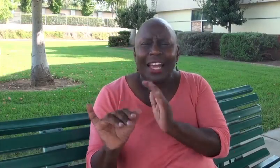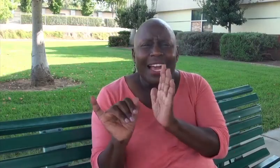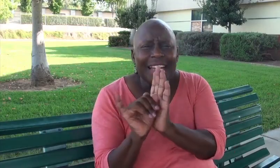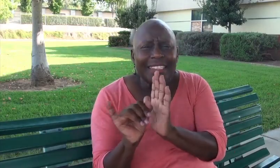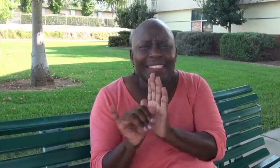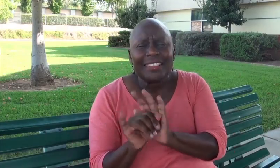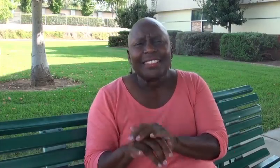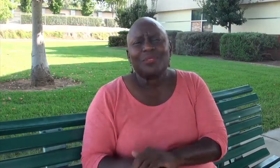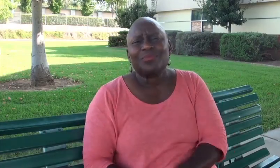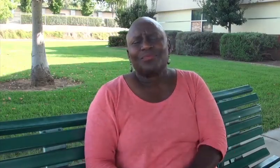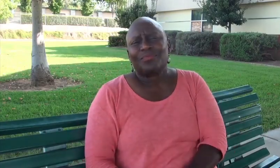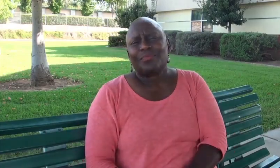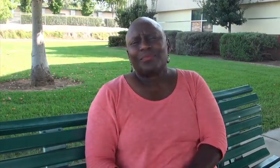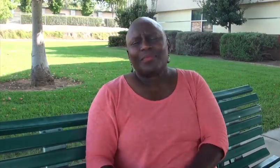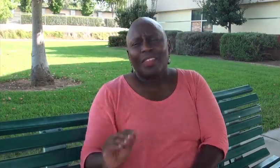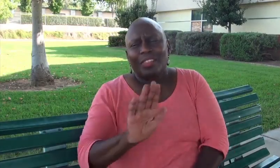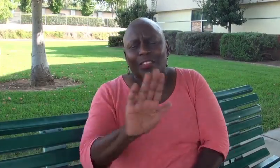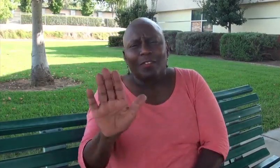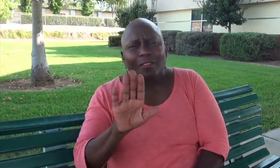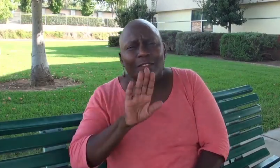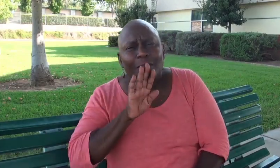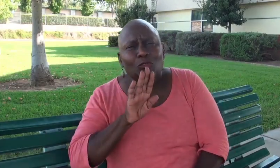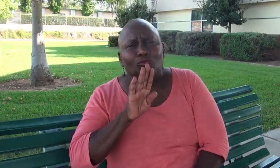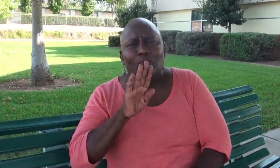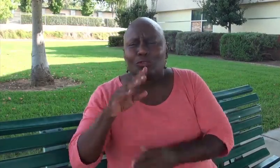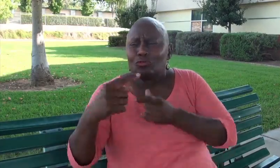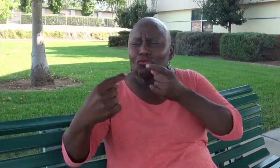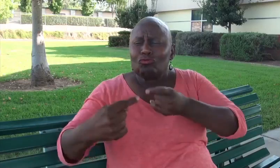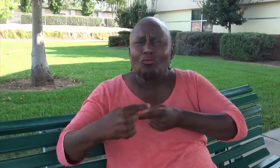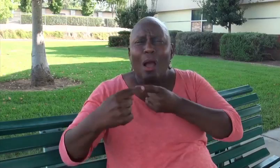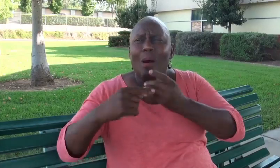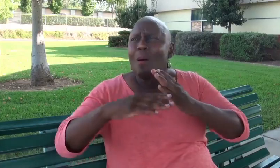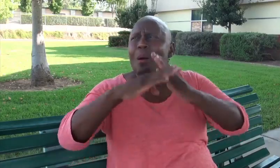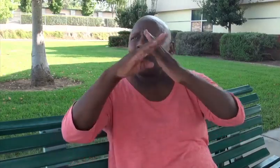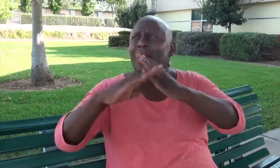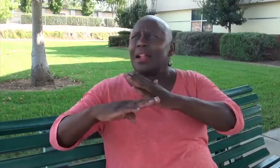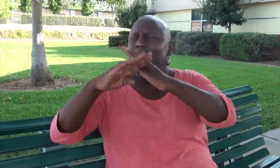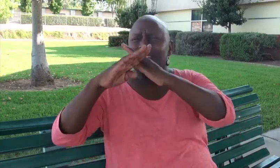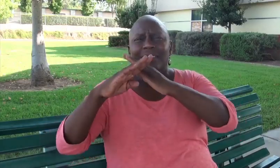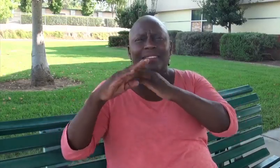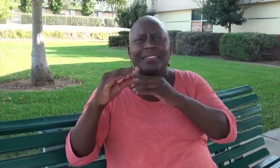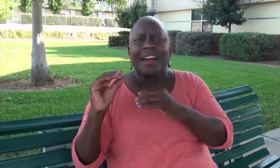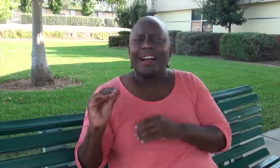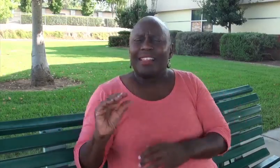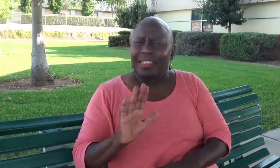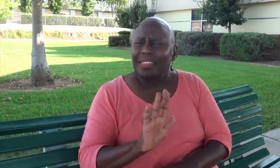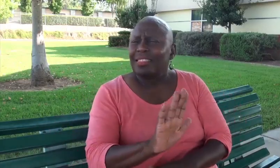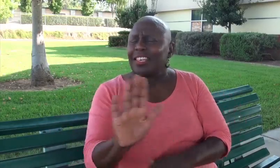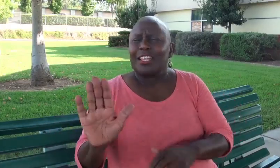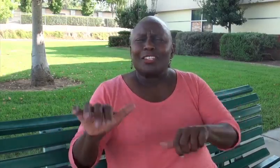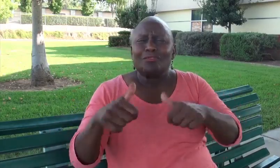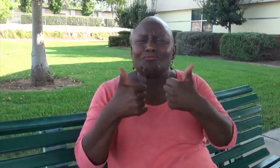with education and with the development of their identities. A lot of challenges,